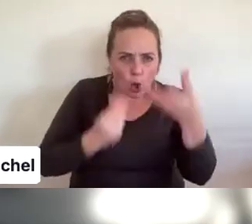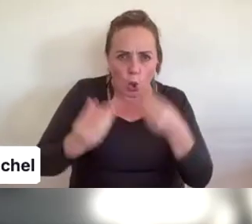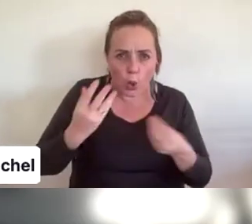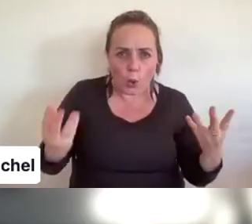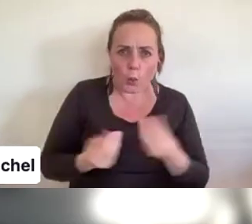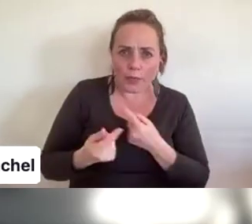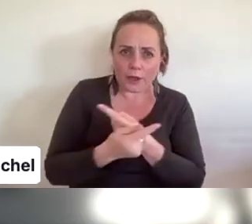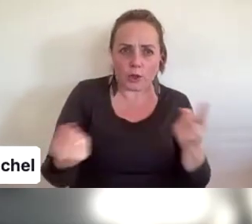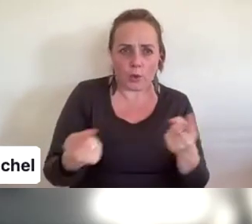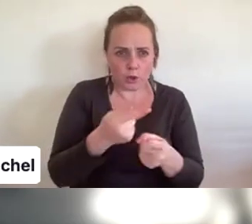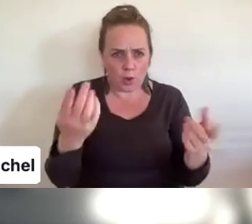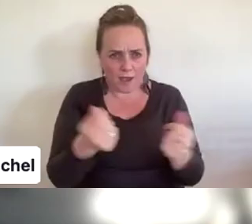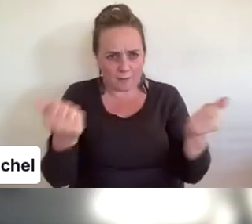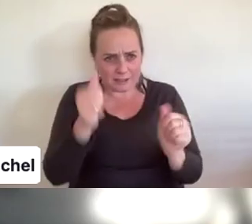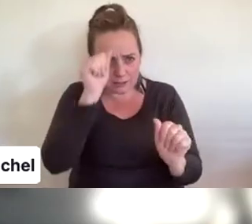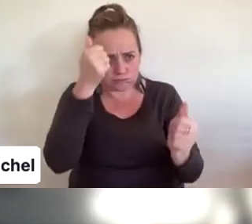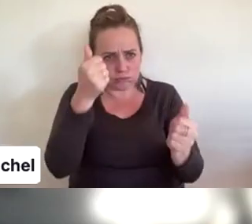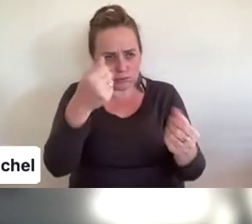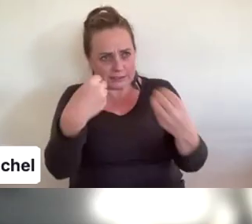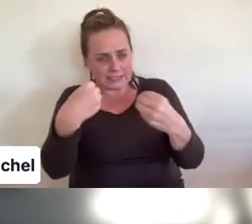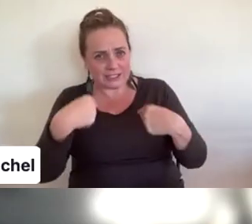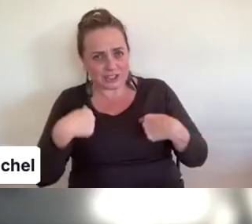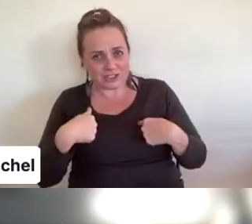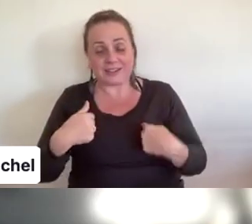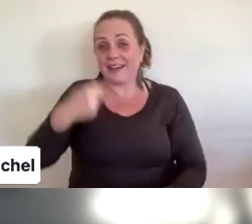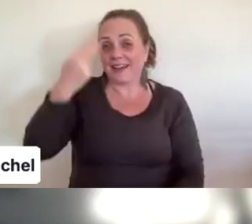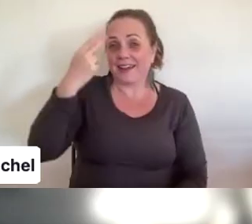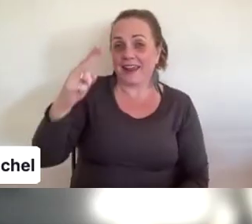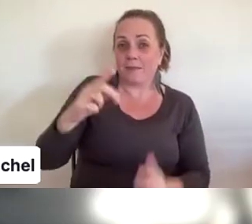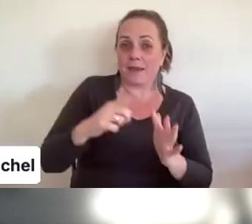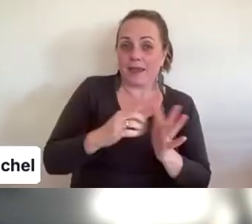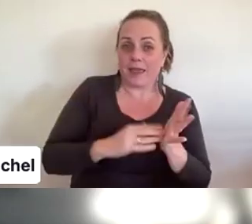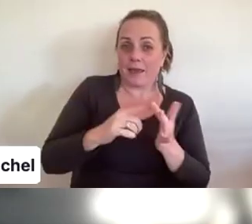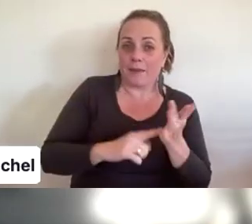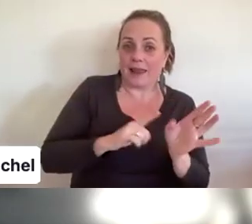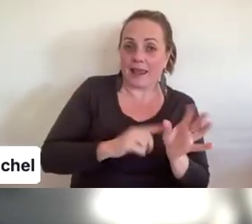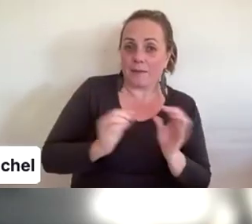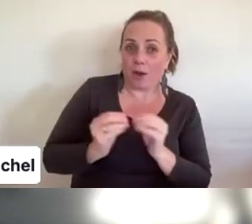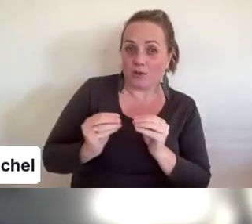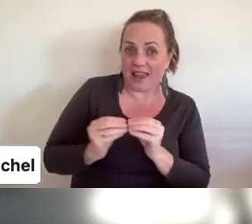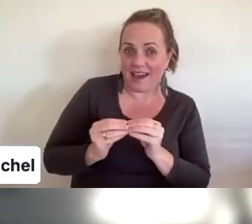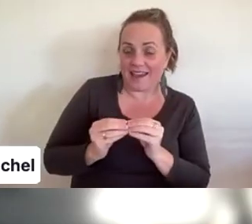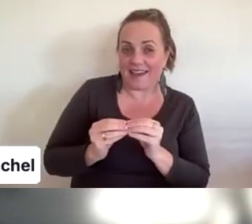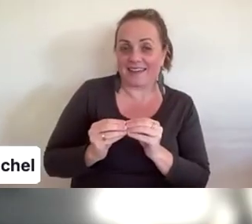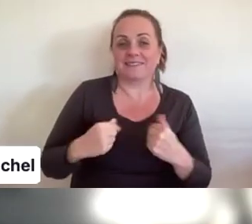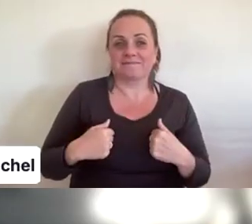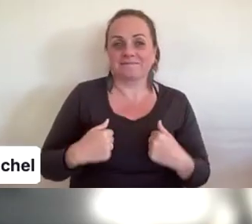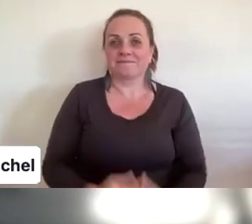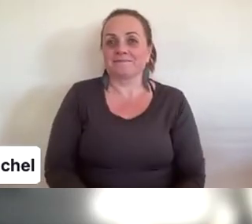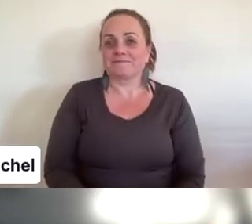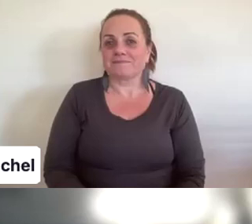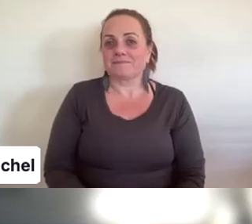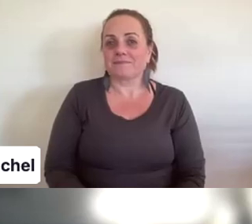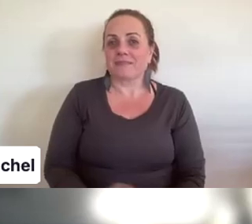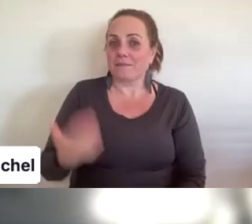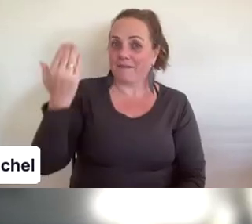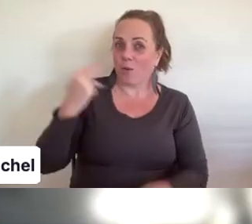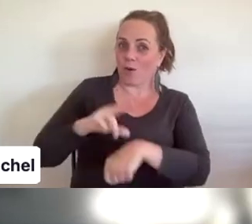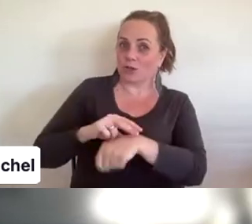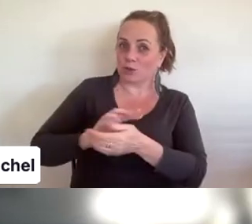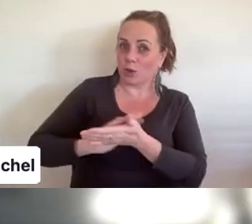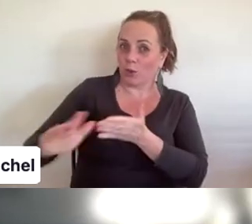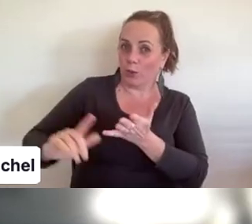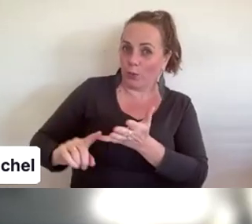to learn from you. So my name's Emily Beausoleil and the esteemed Huhana Hickey started with the